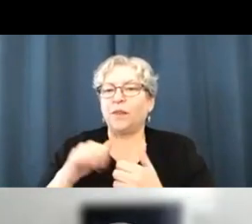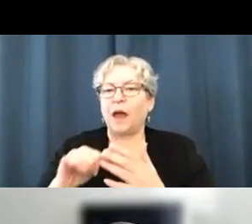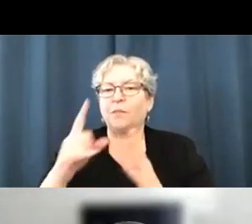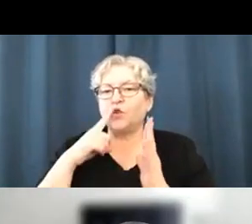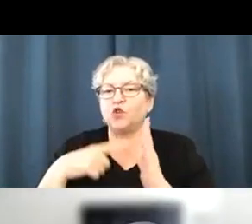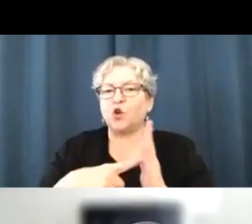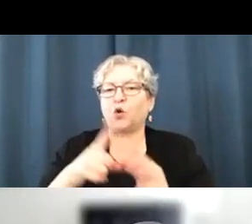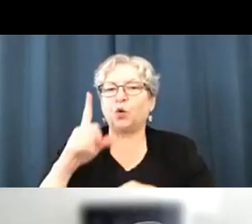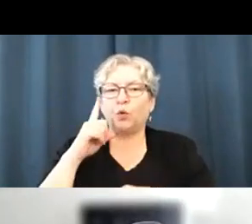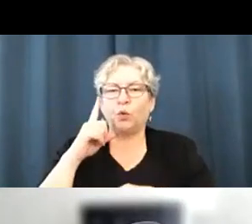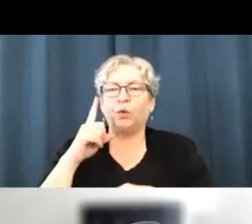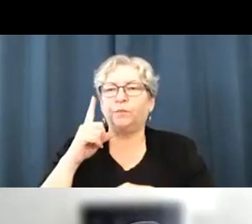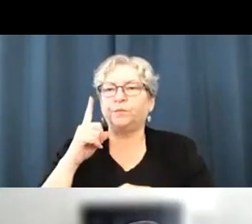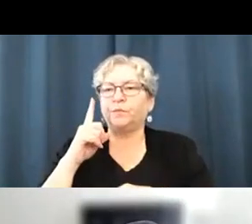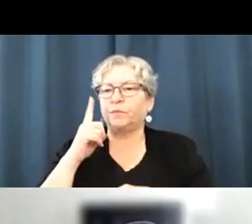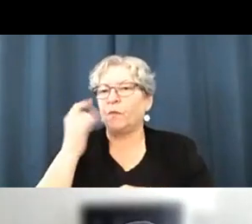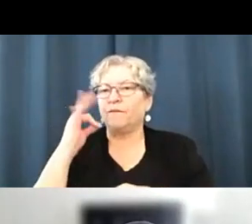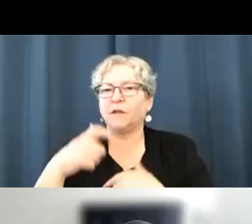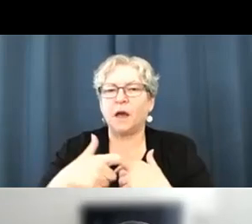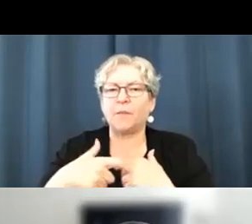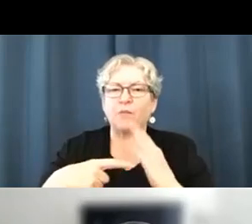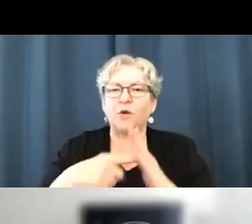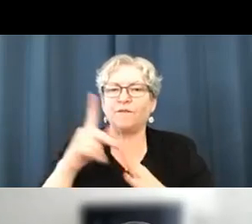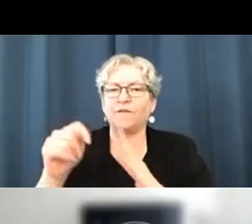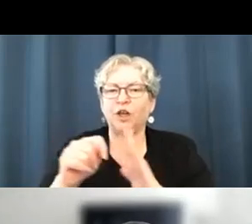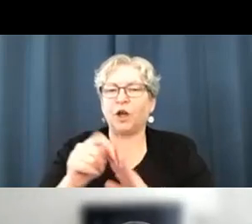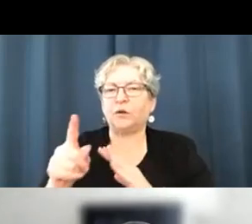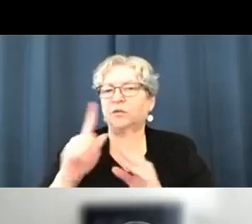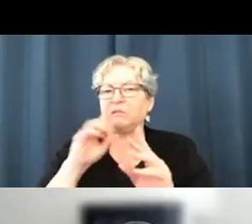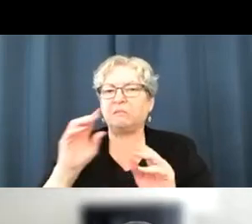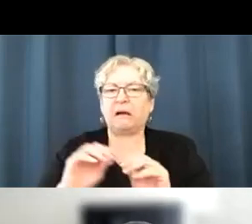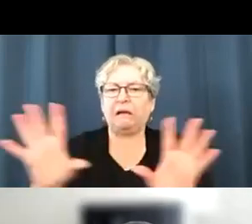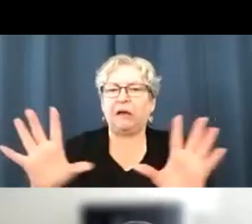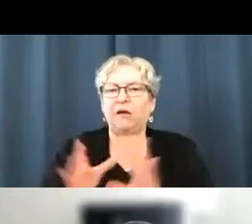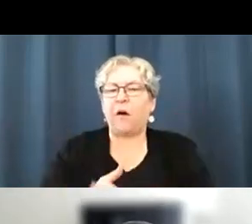'cause we've got a lot to get through. I think the video speaks for itself. So, let's do that.